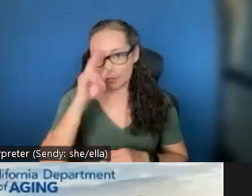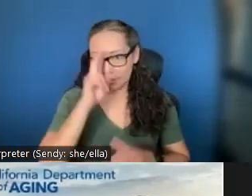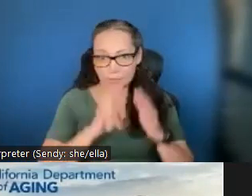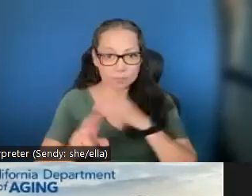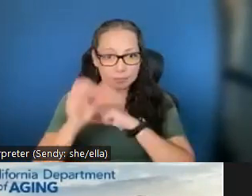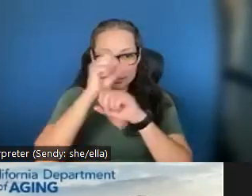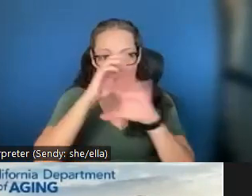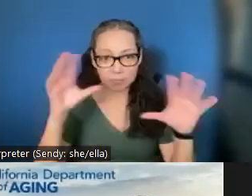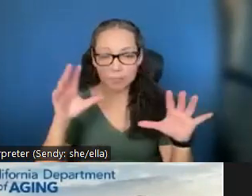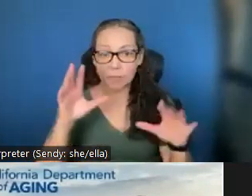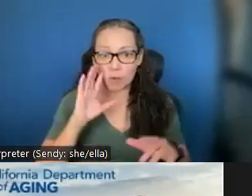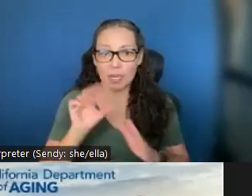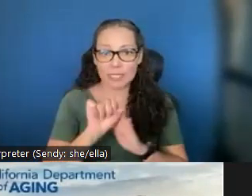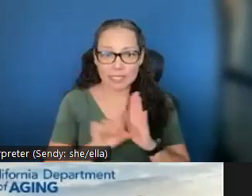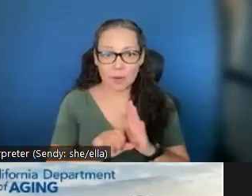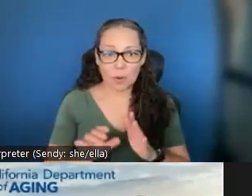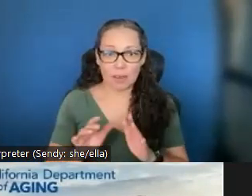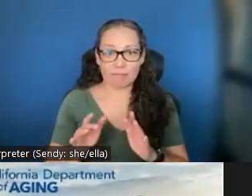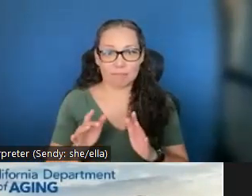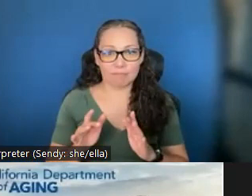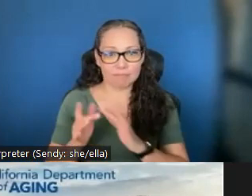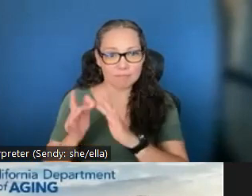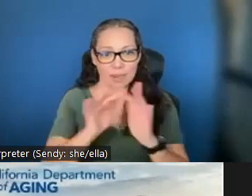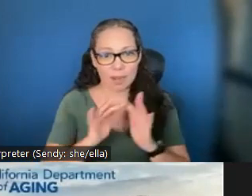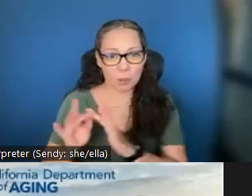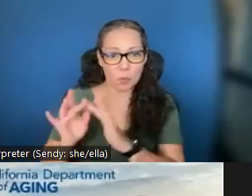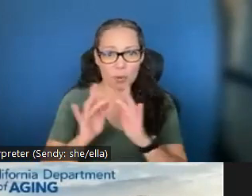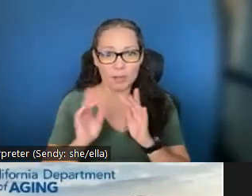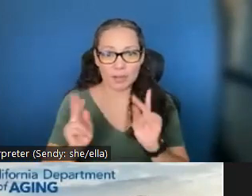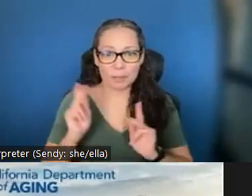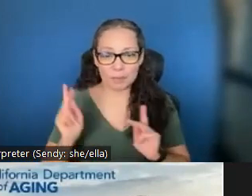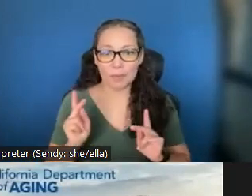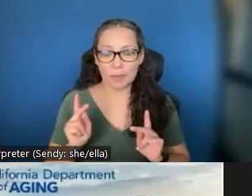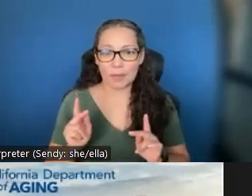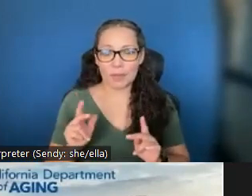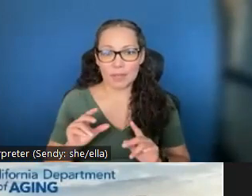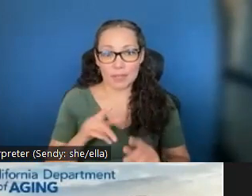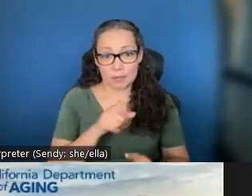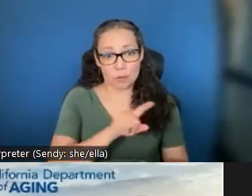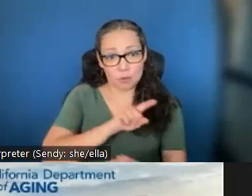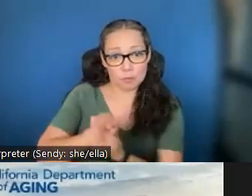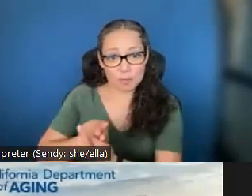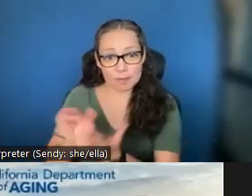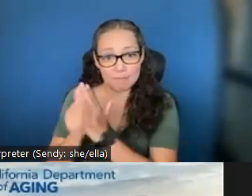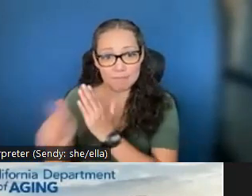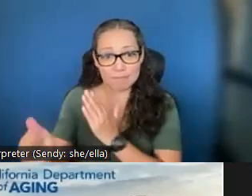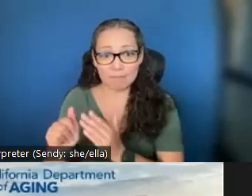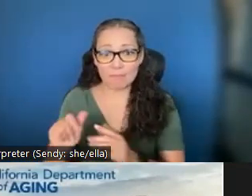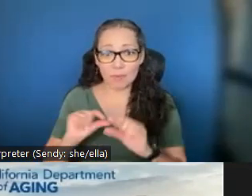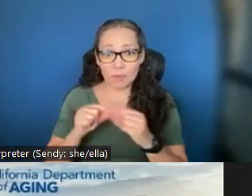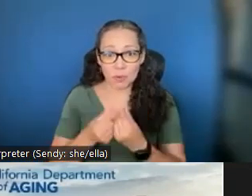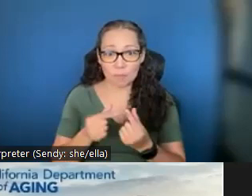Network and and vice versa for you to meet uh this talented group of uh leaders on the committee and